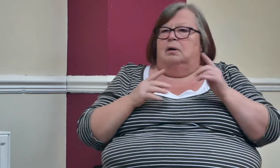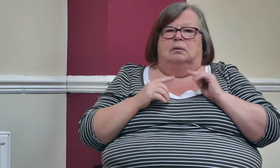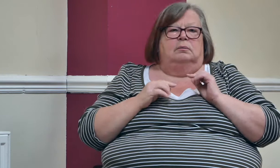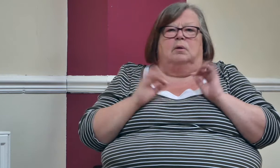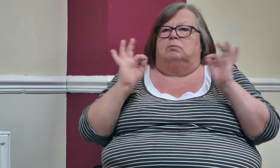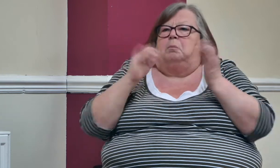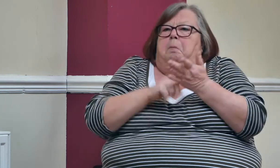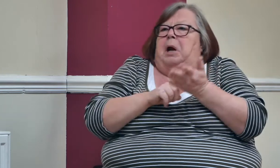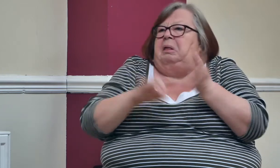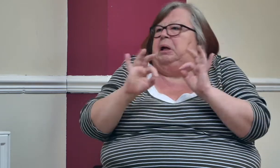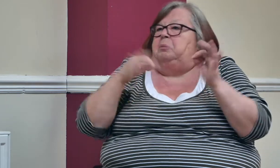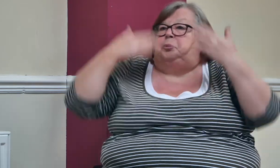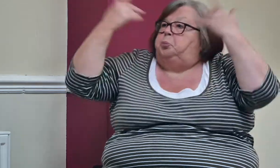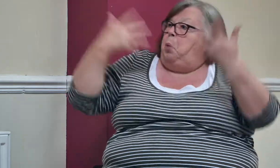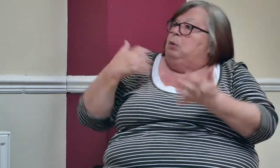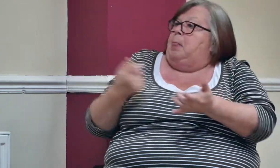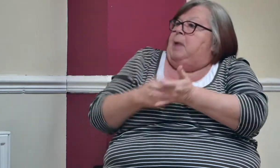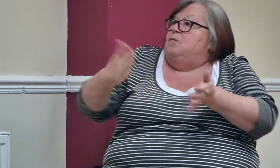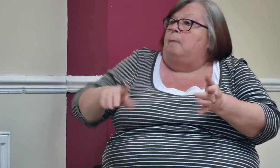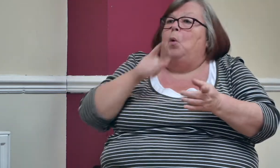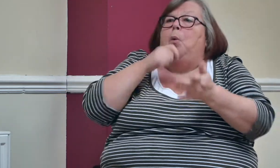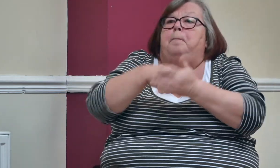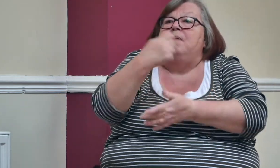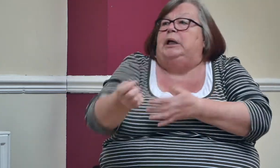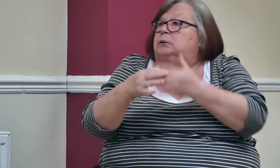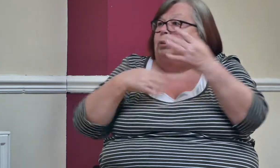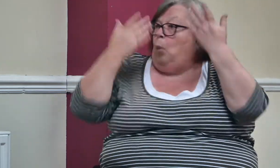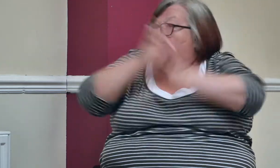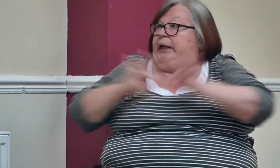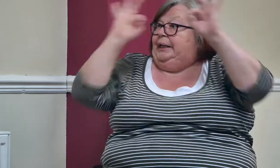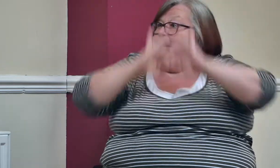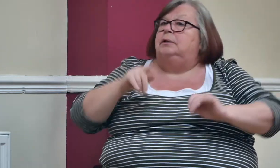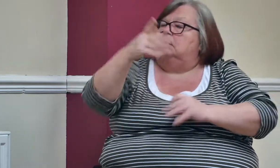We didn't know where money came from, who pays for things - nothing!